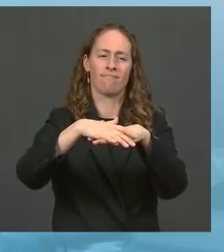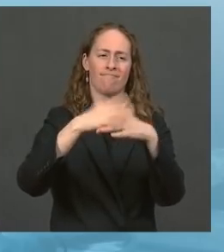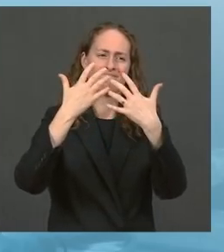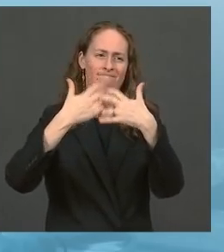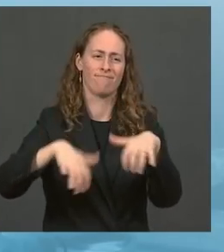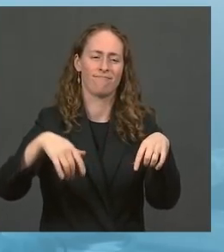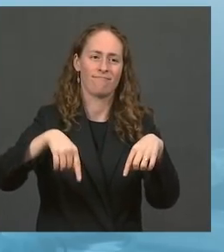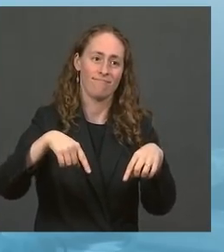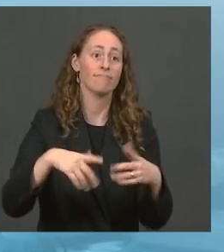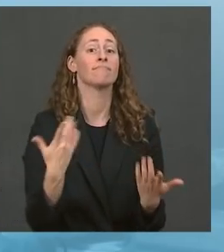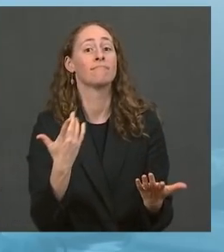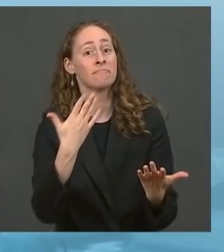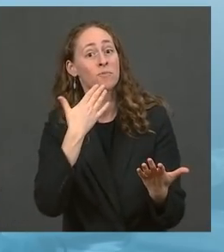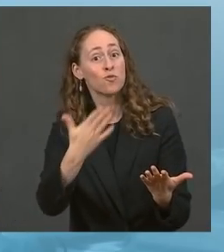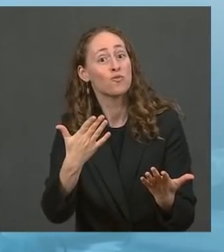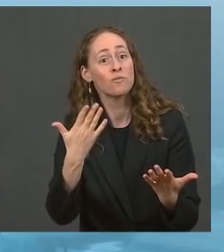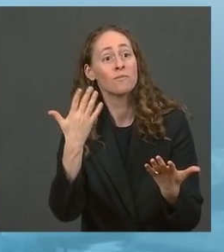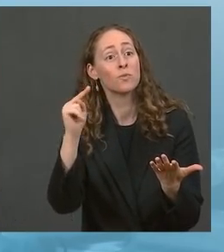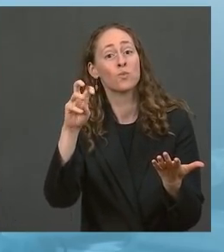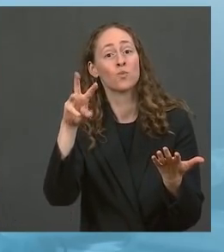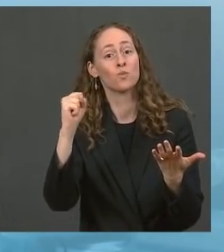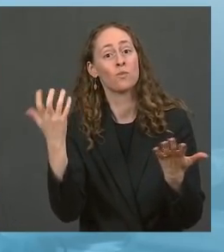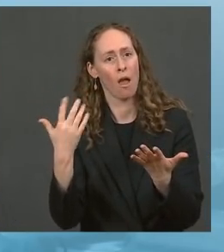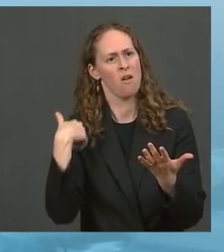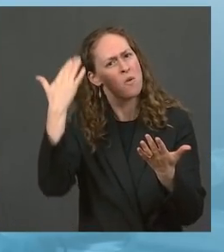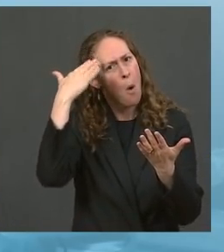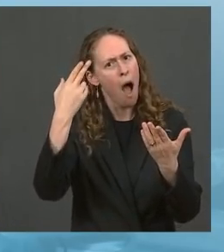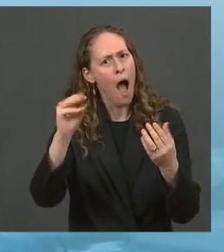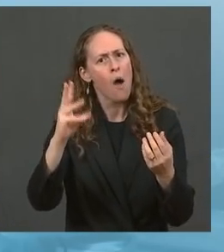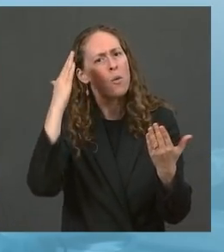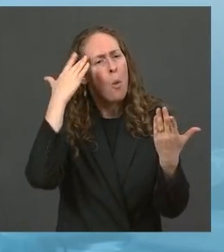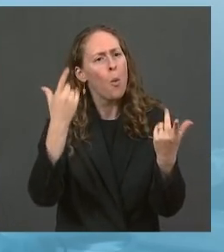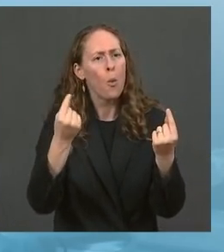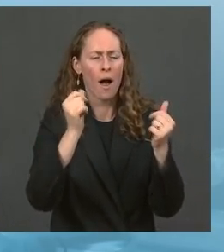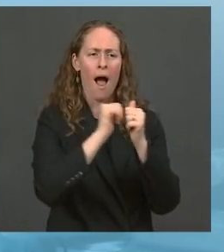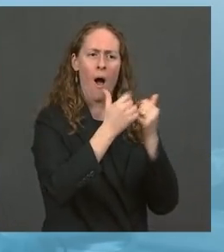vaccines, public health measures, and collective action.